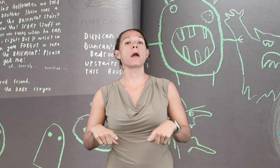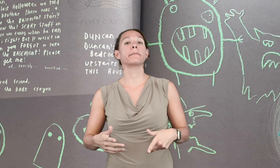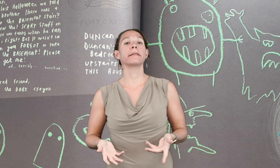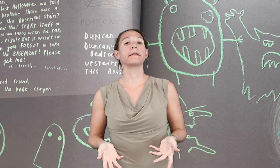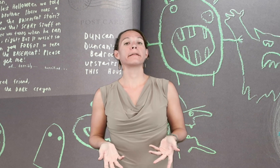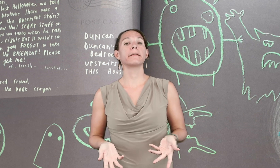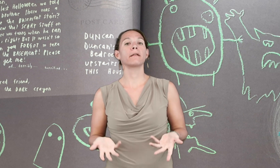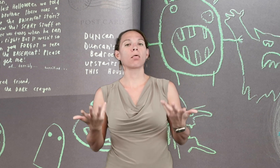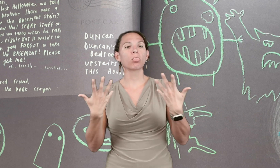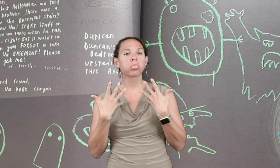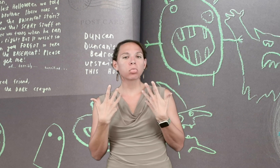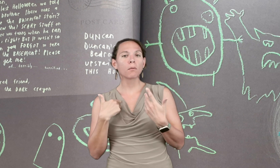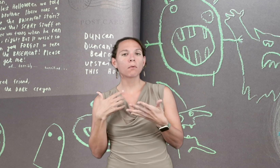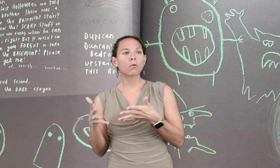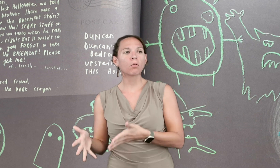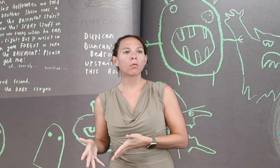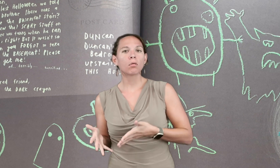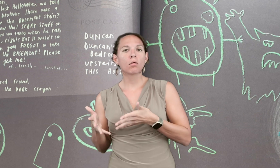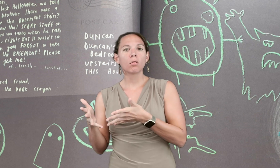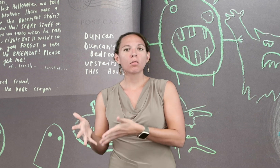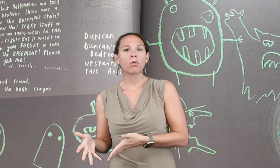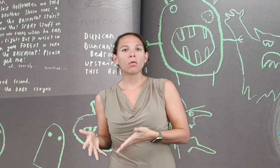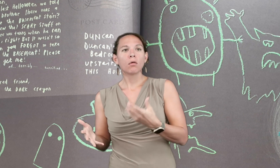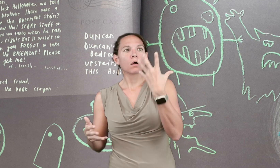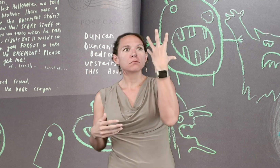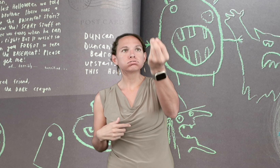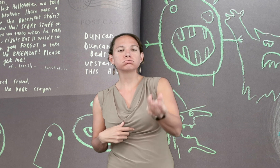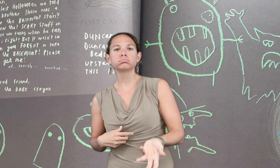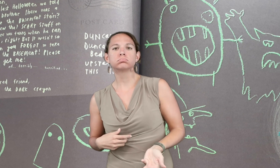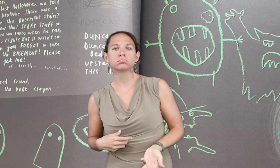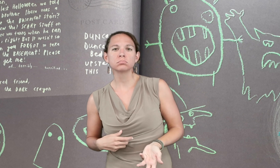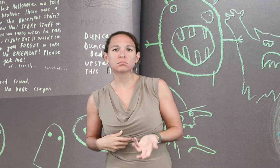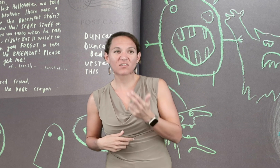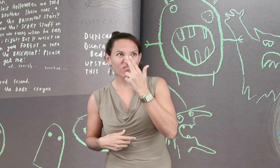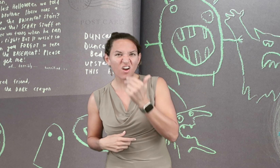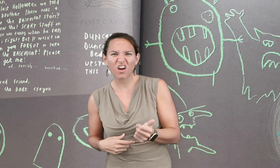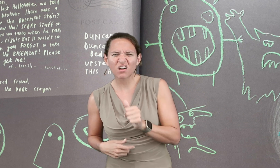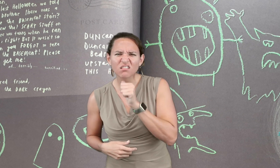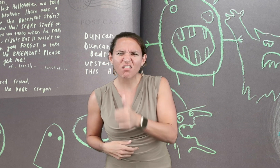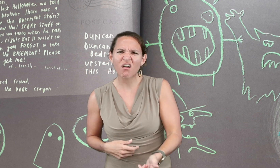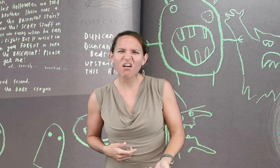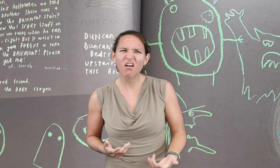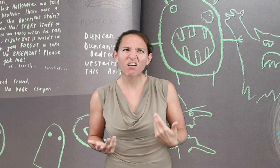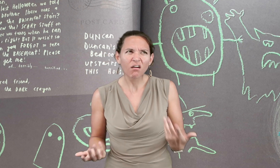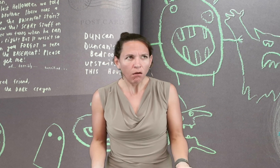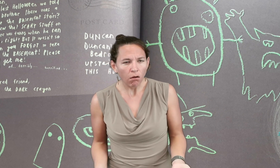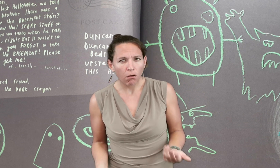And then what happened? You left me down in the basement. That was not funny.